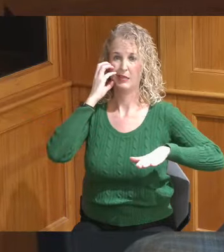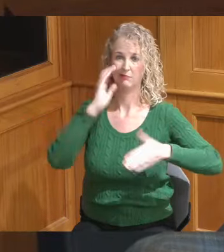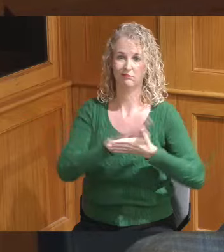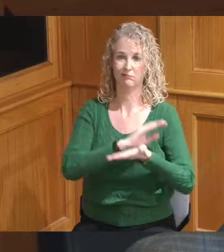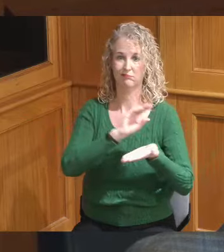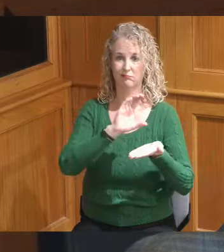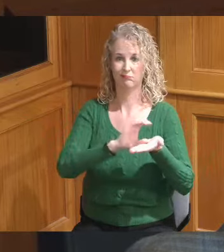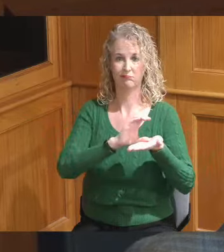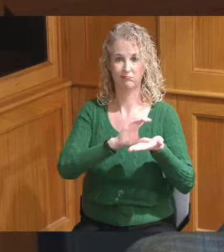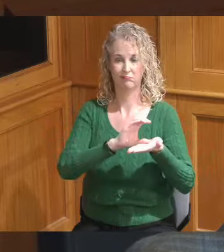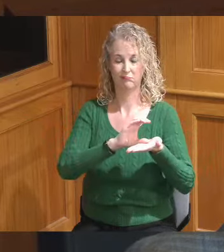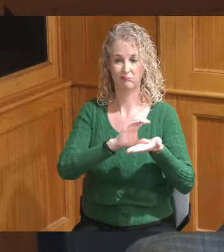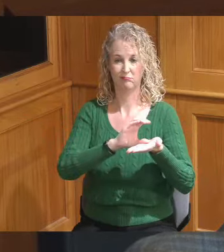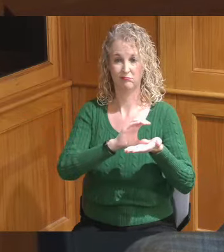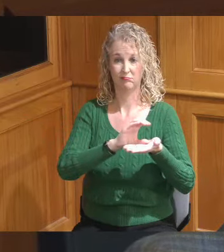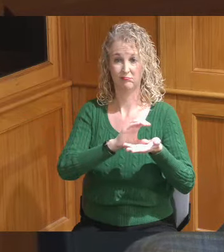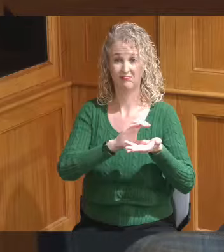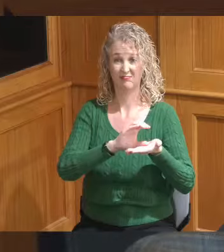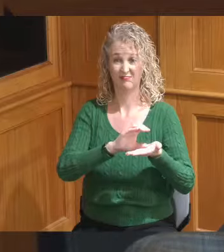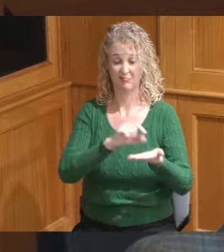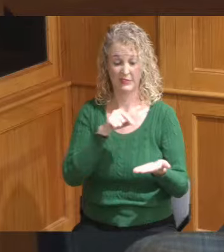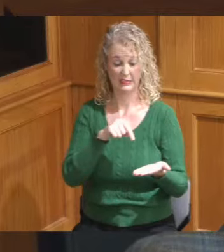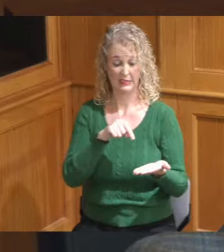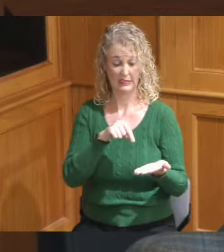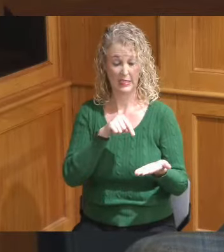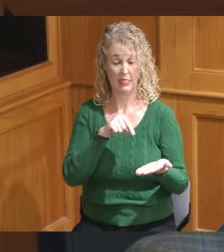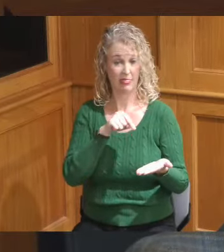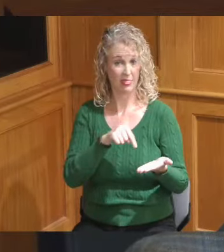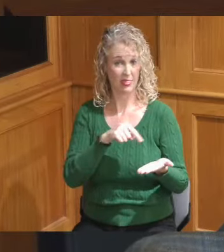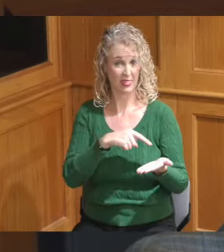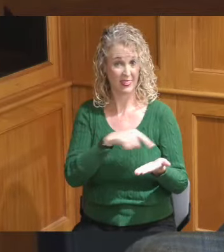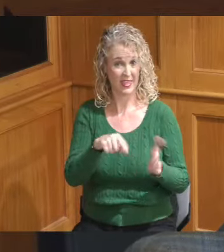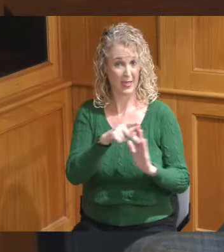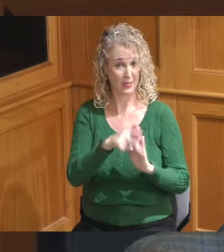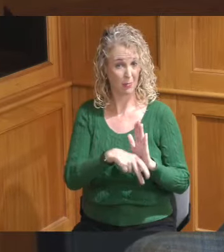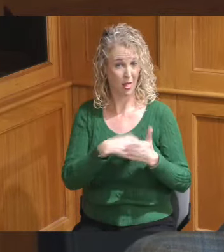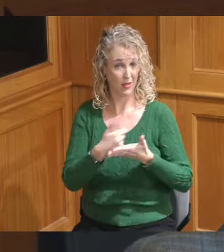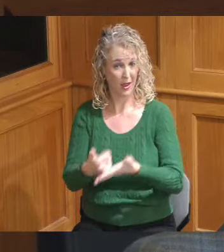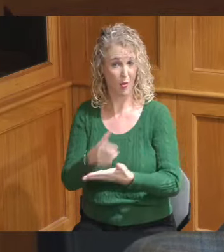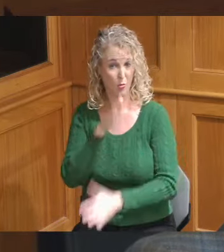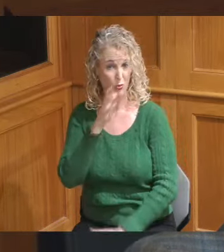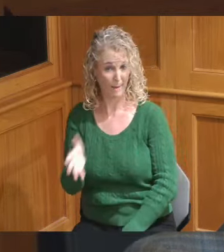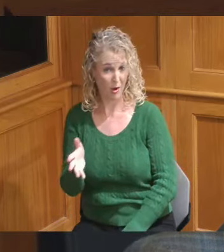in this binder is this something to help grandma be able to balance so she can hold on until we